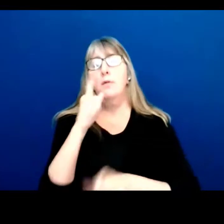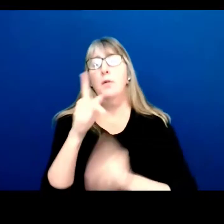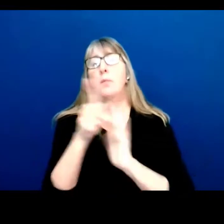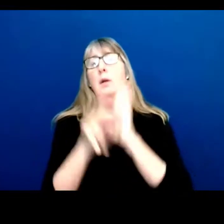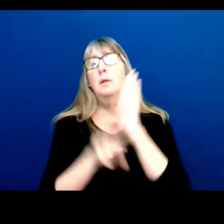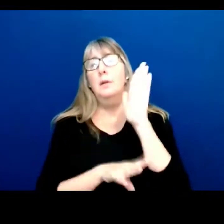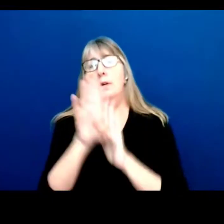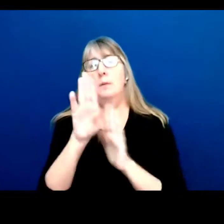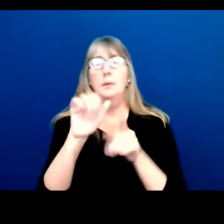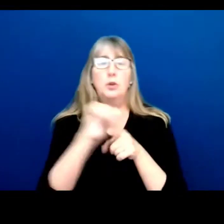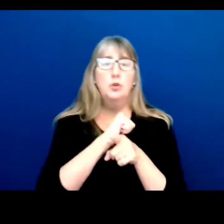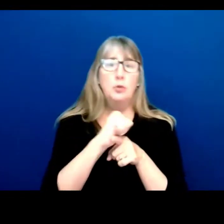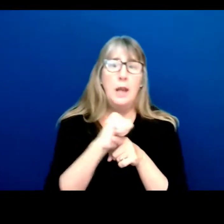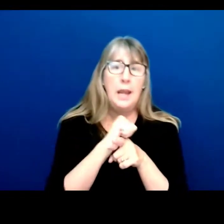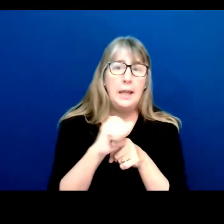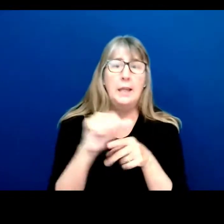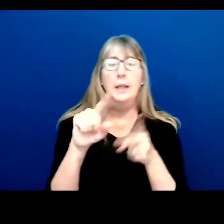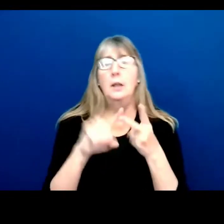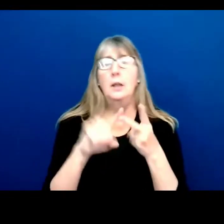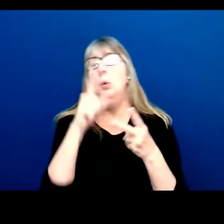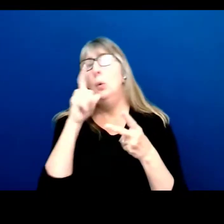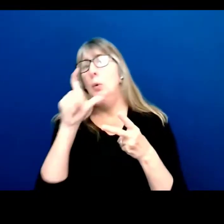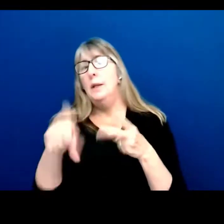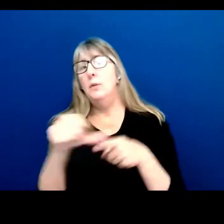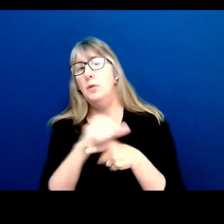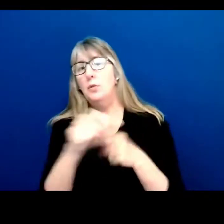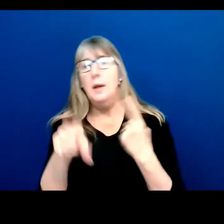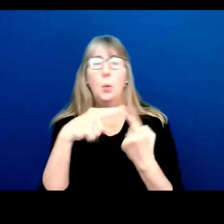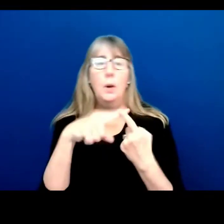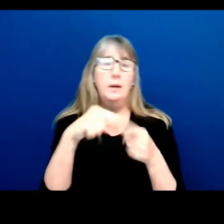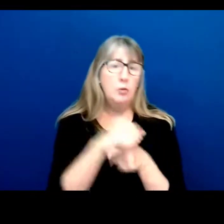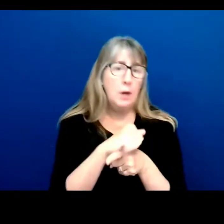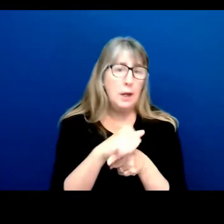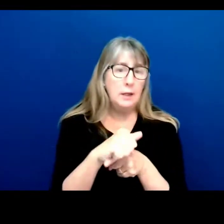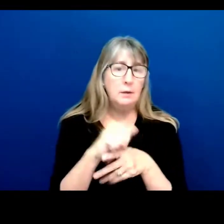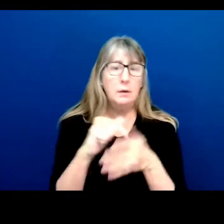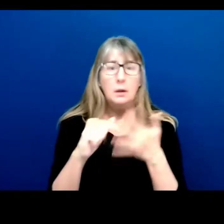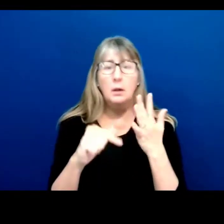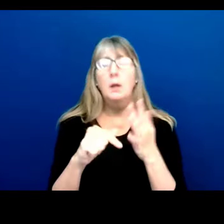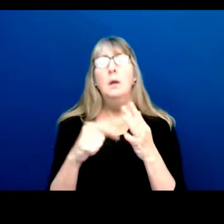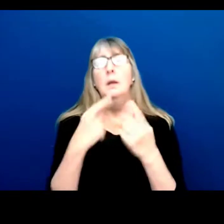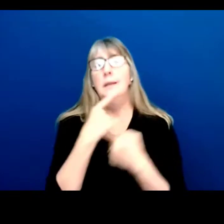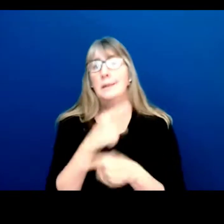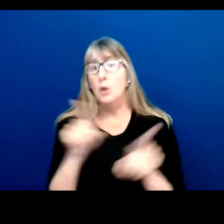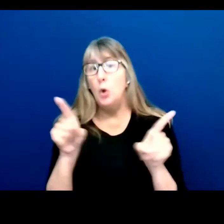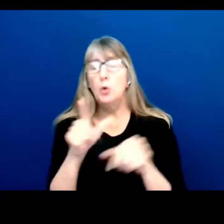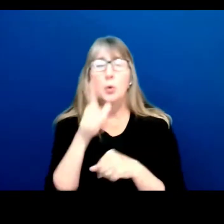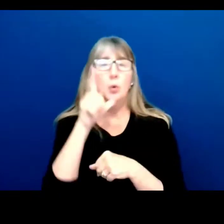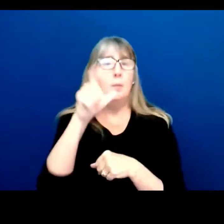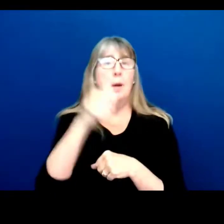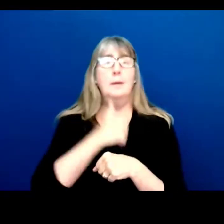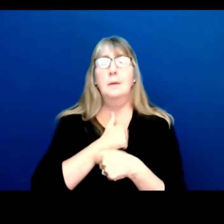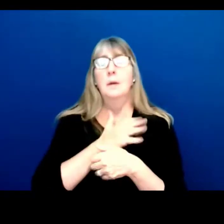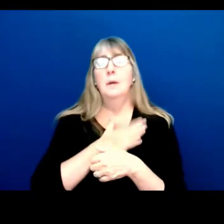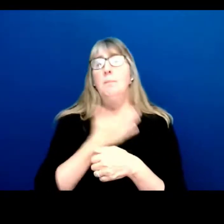It talks about who has to be trained, when they have to be trained. Disclosure, who has to disclose, what they have to disclose.